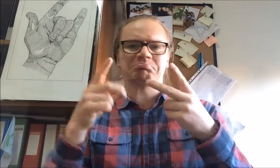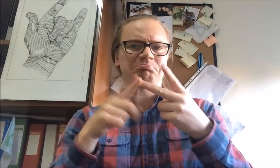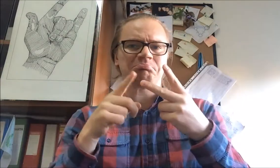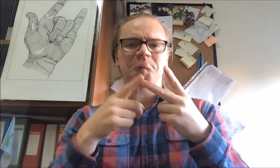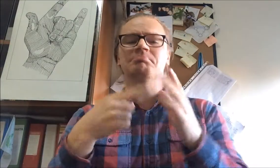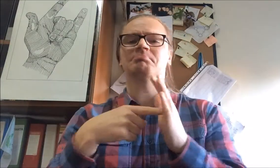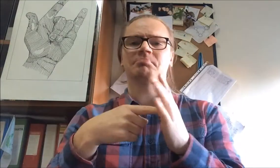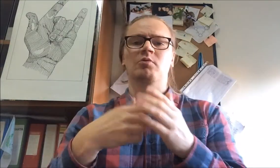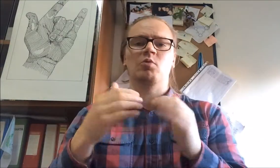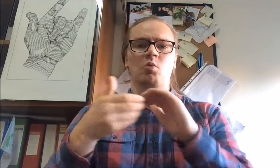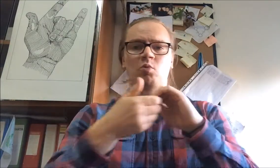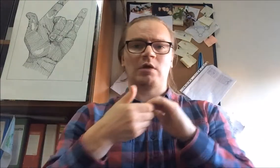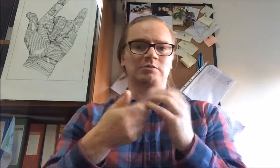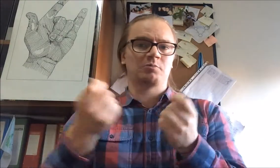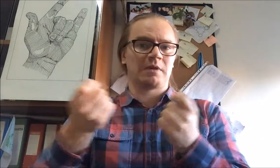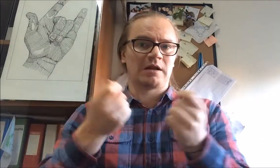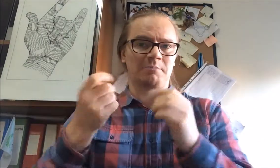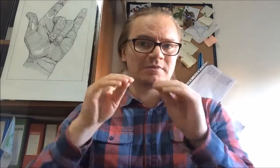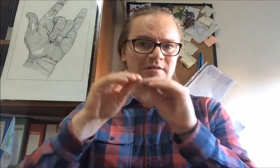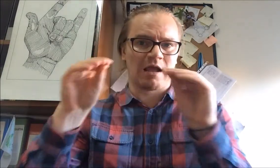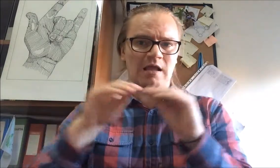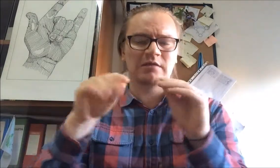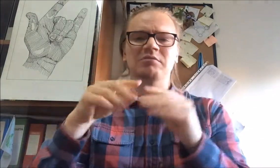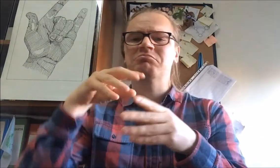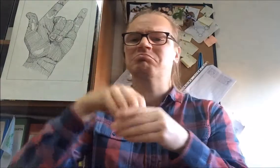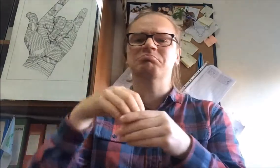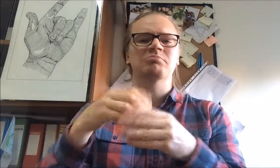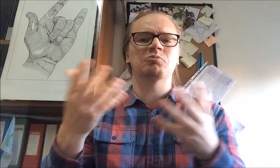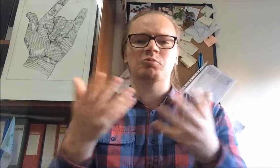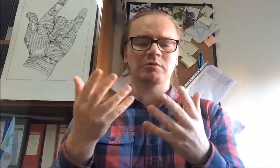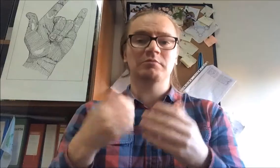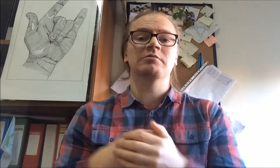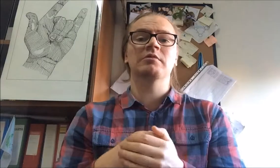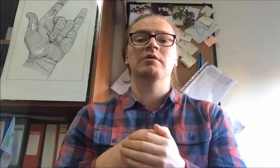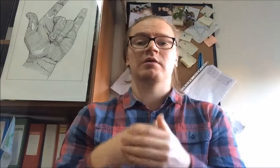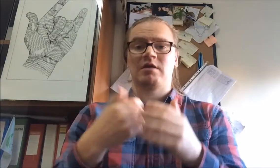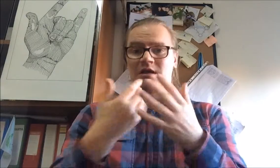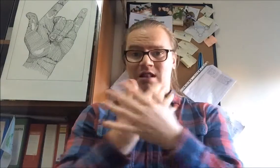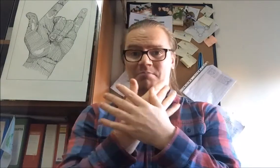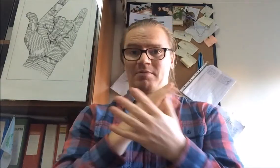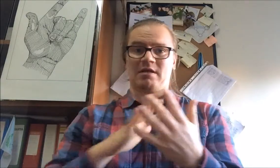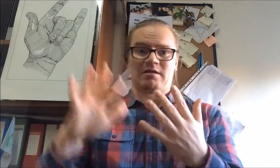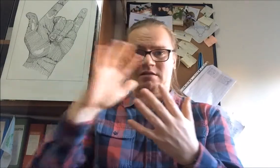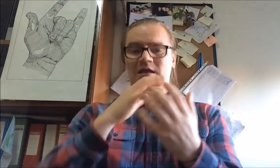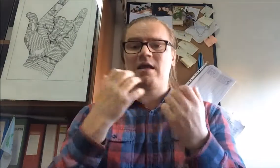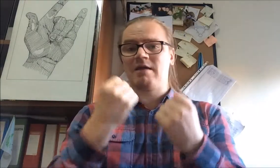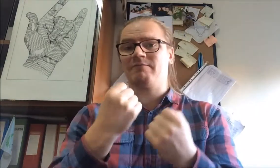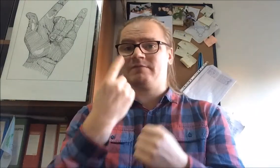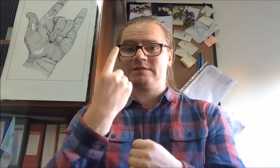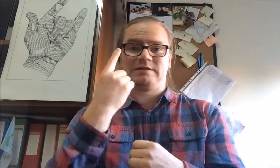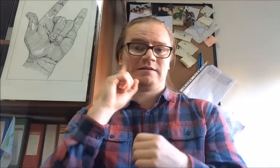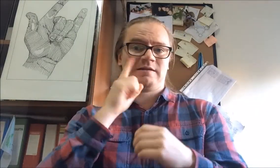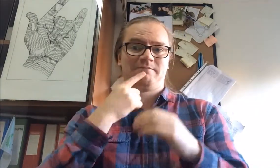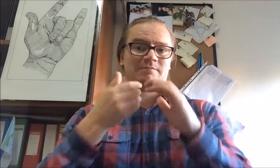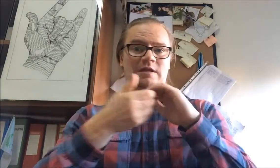Another example about my work is Organisational management training.